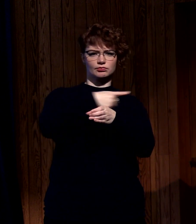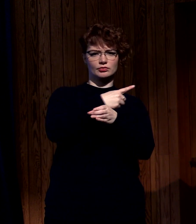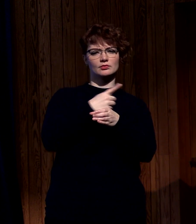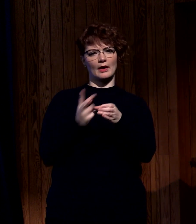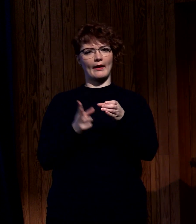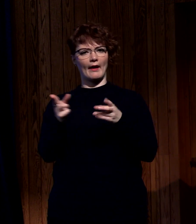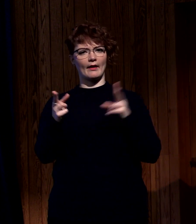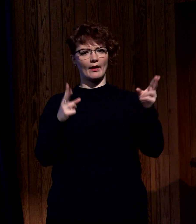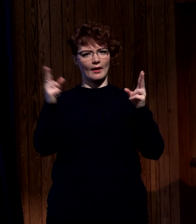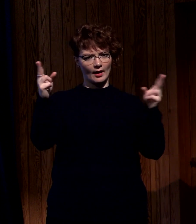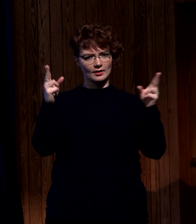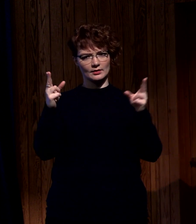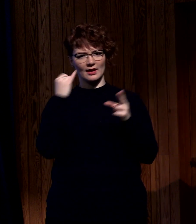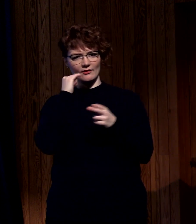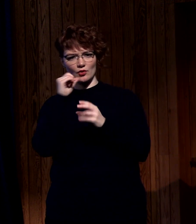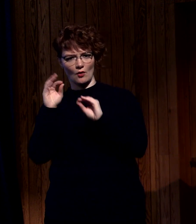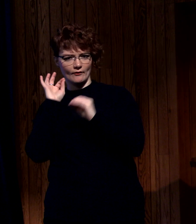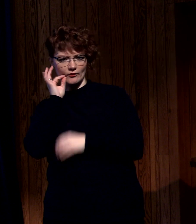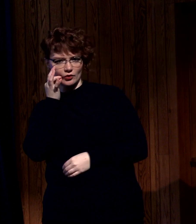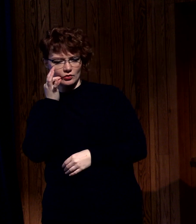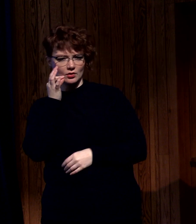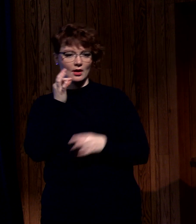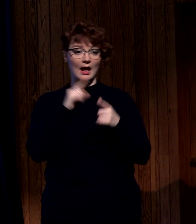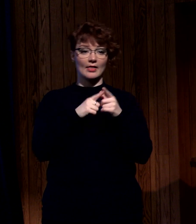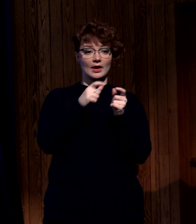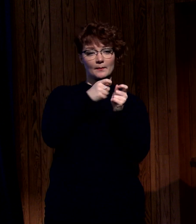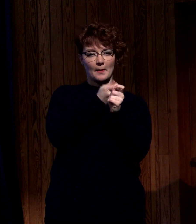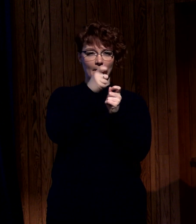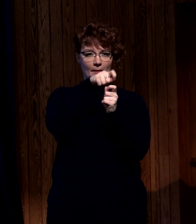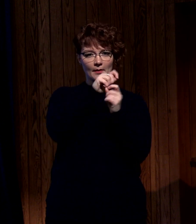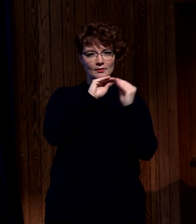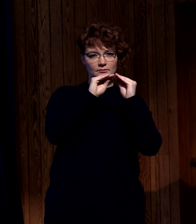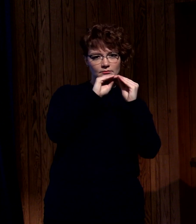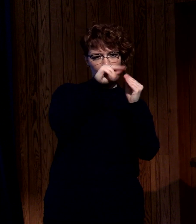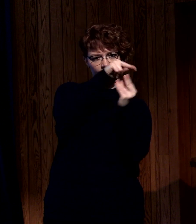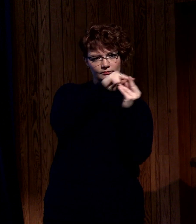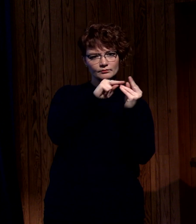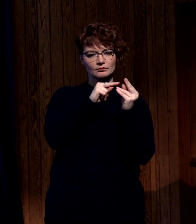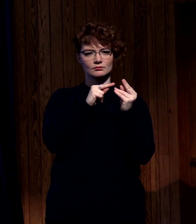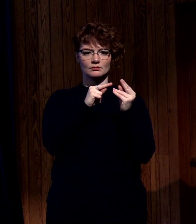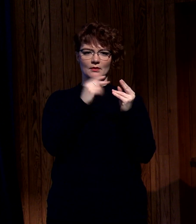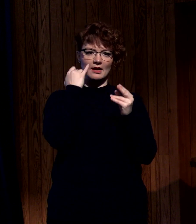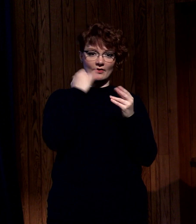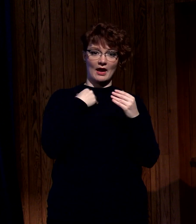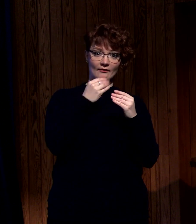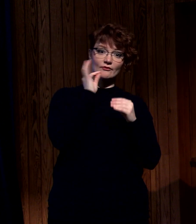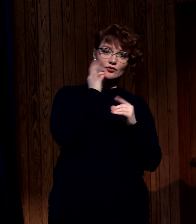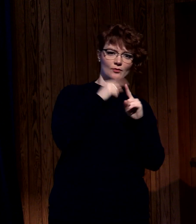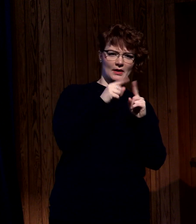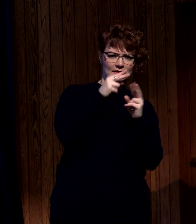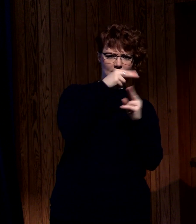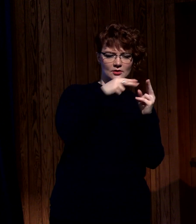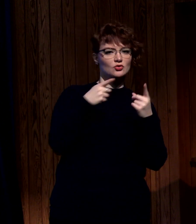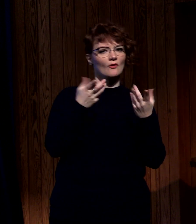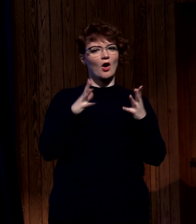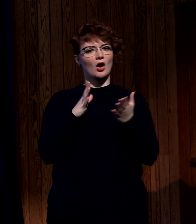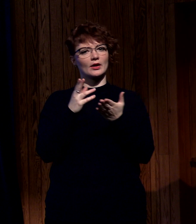prunes the branches that do bear fruit. So, they will produce even more, you have already been pruned and purified by the